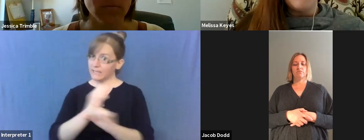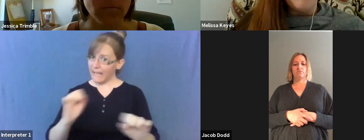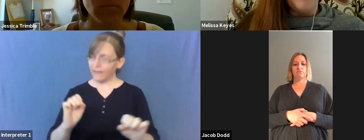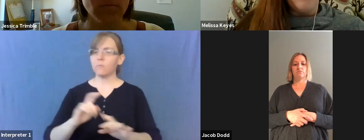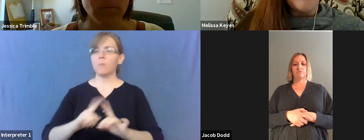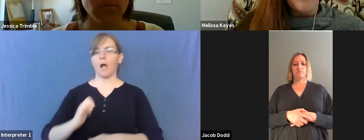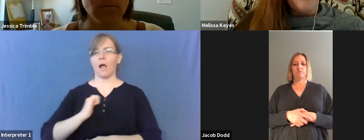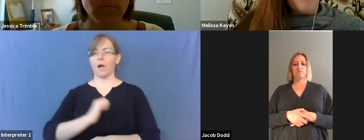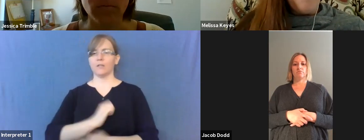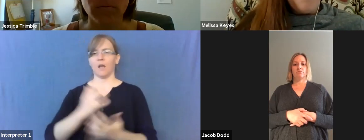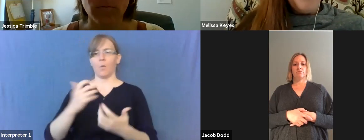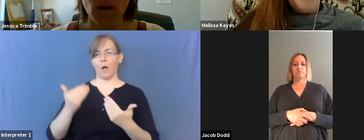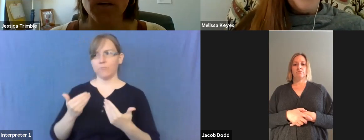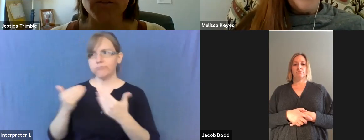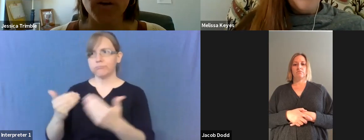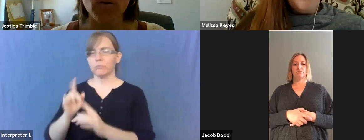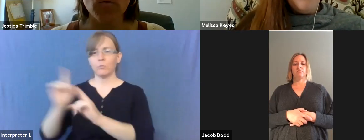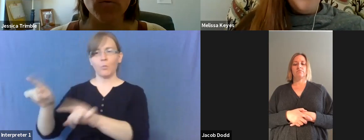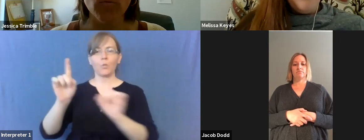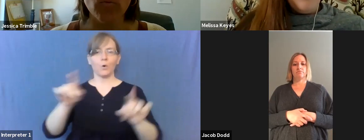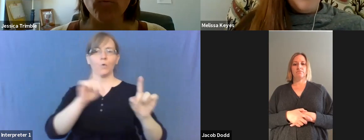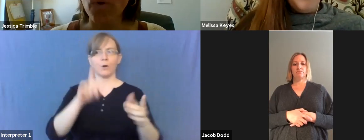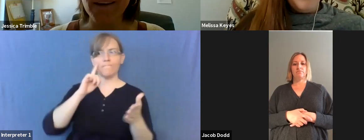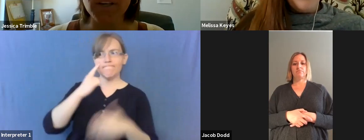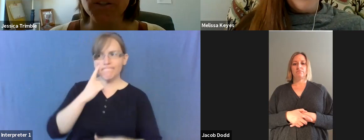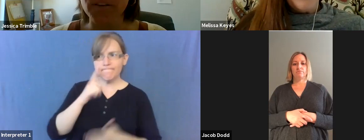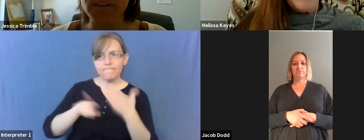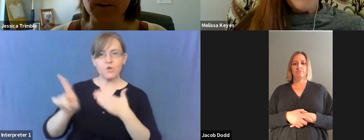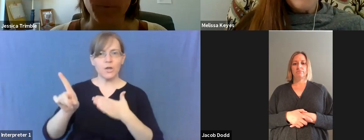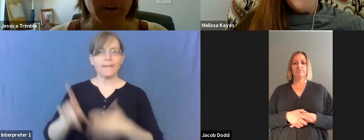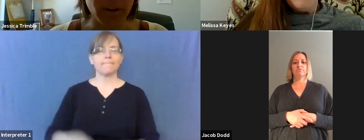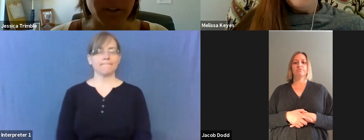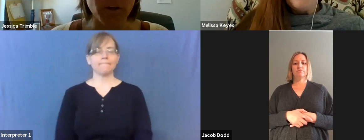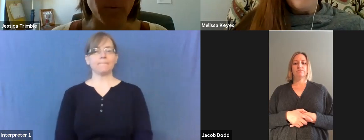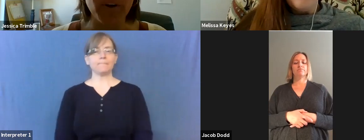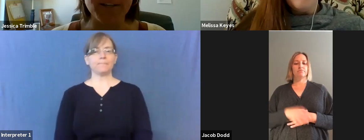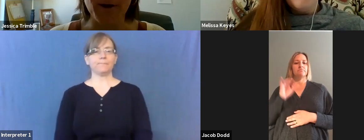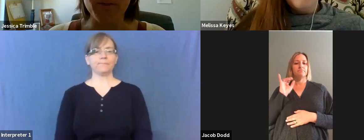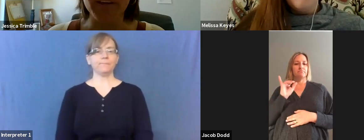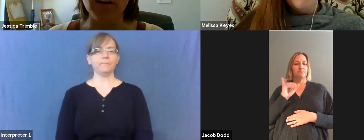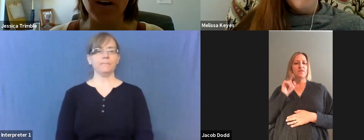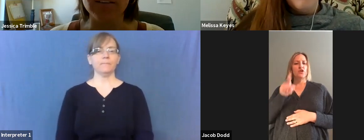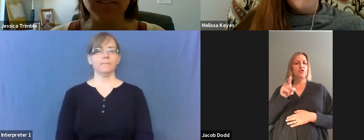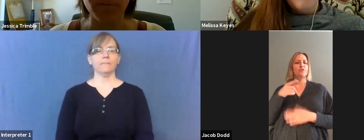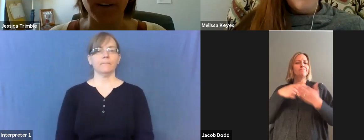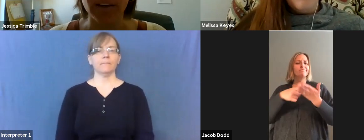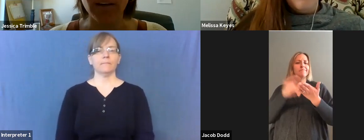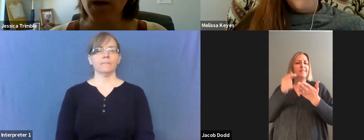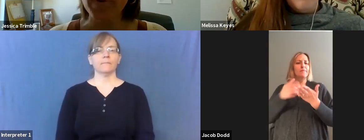and for the people that we serve. So, kind of touched on this a little bit earlier. So, we've talked about the things are different,